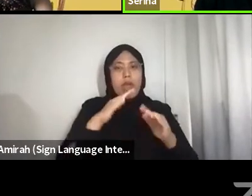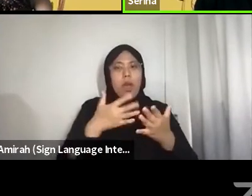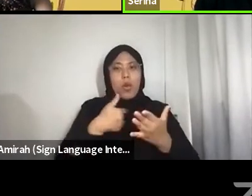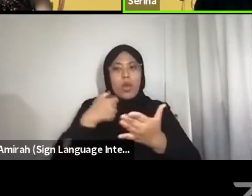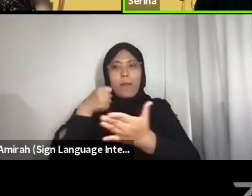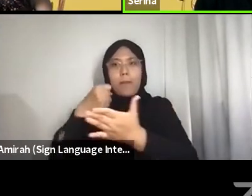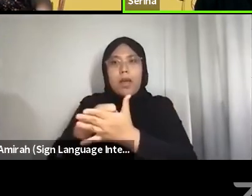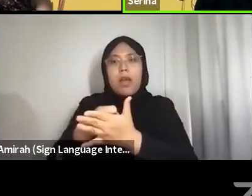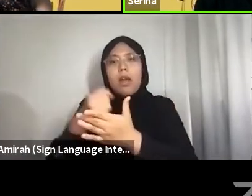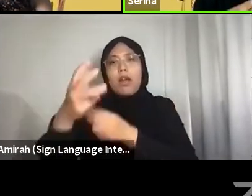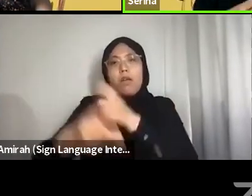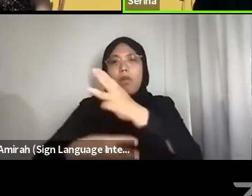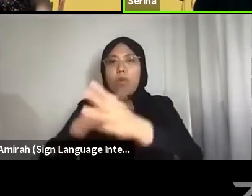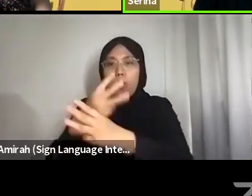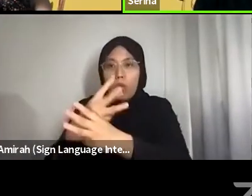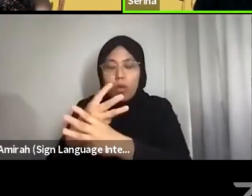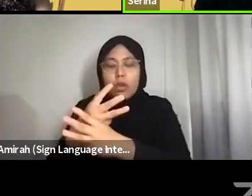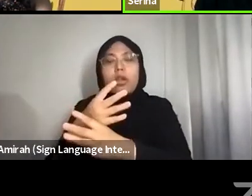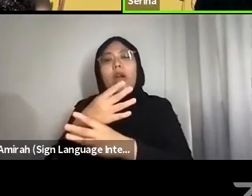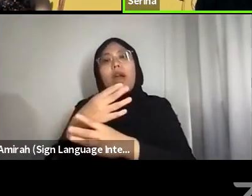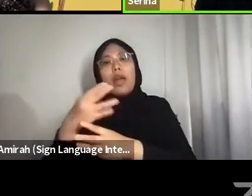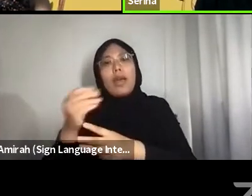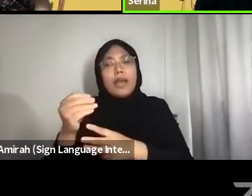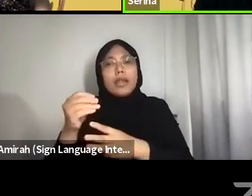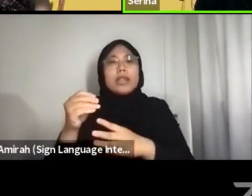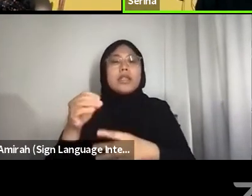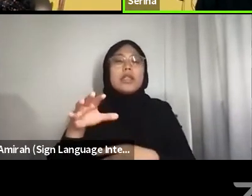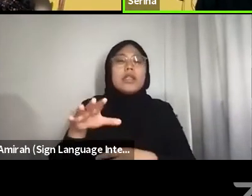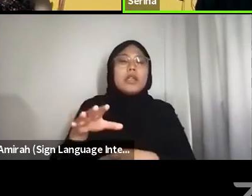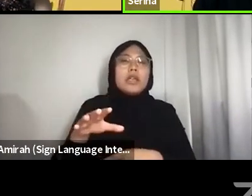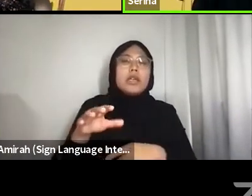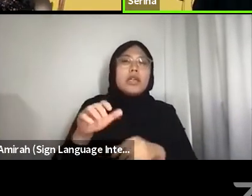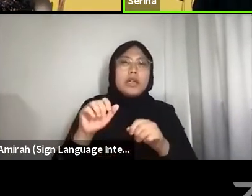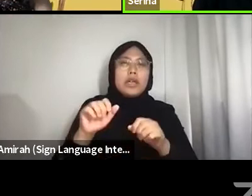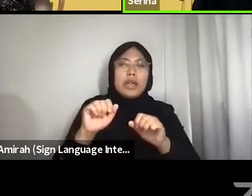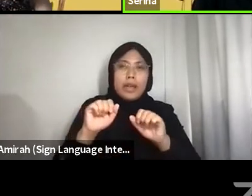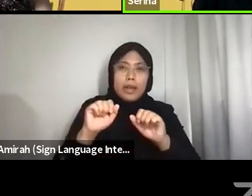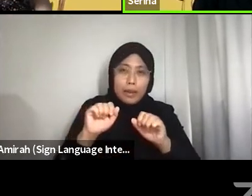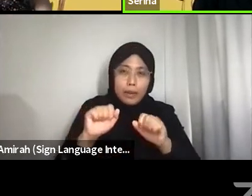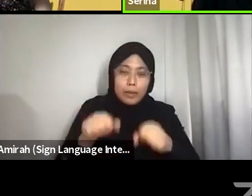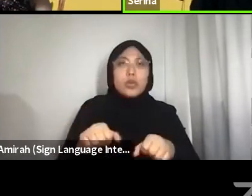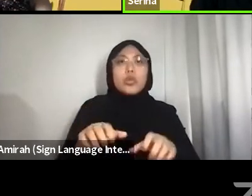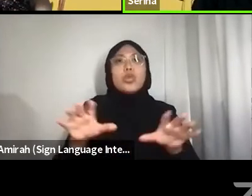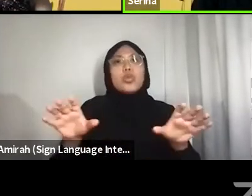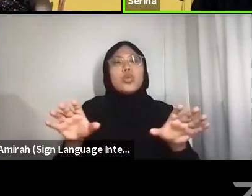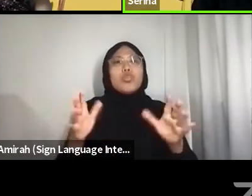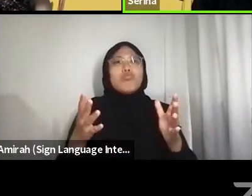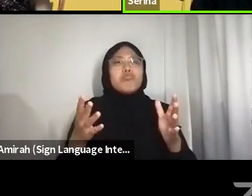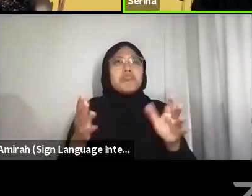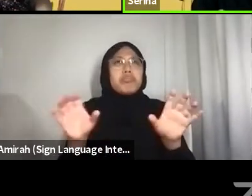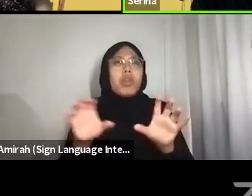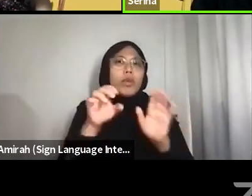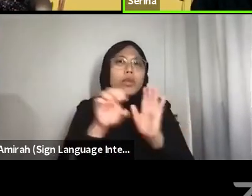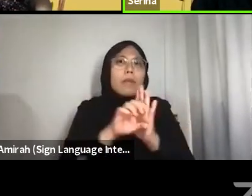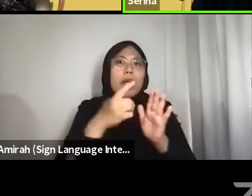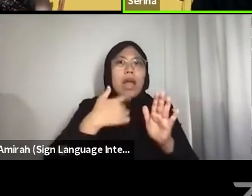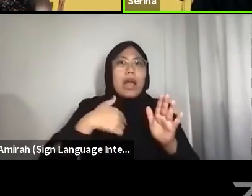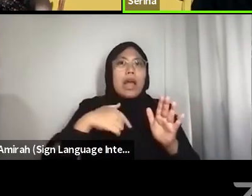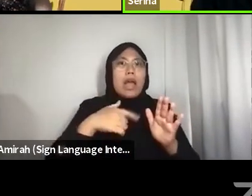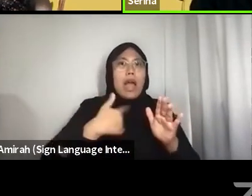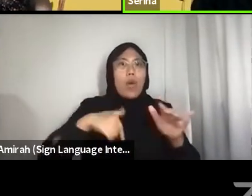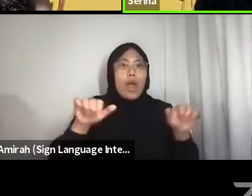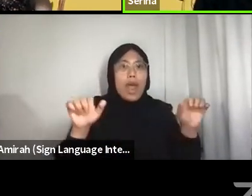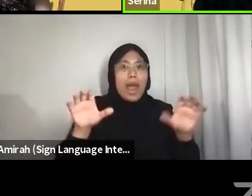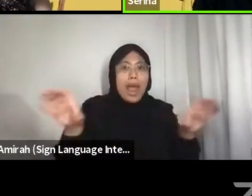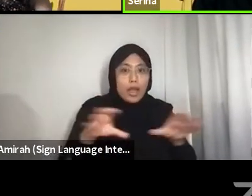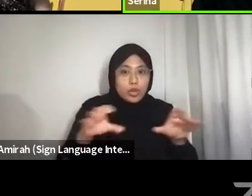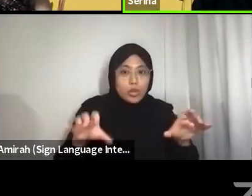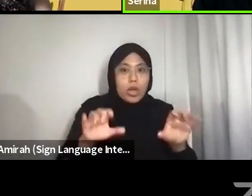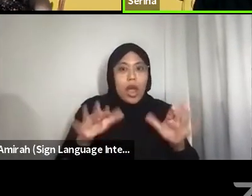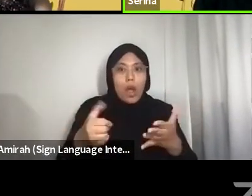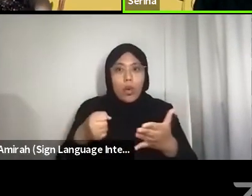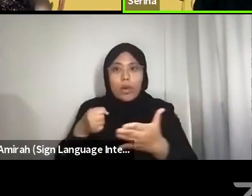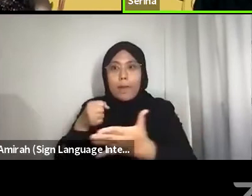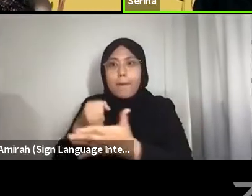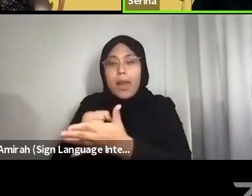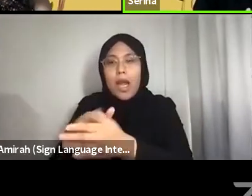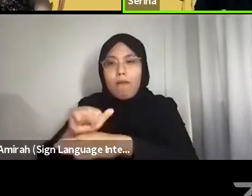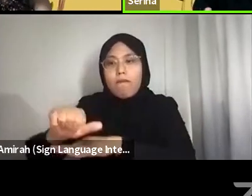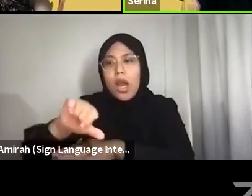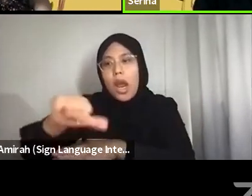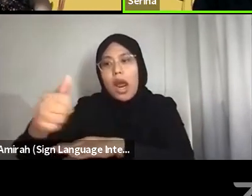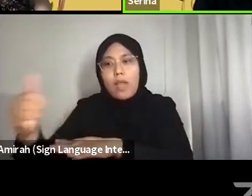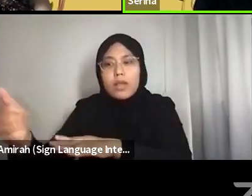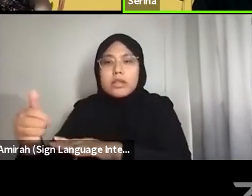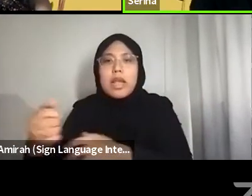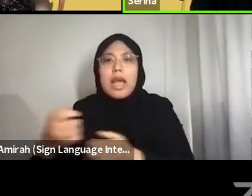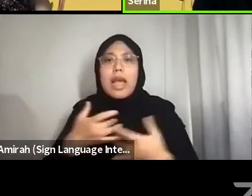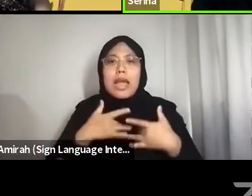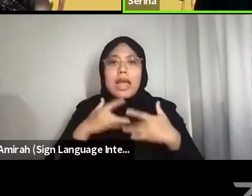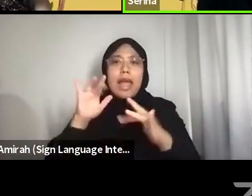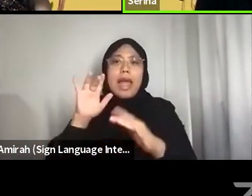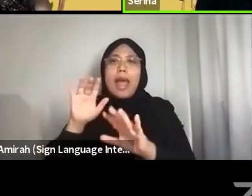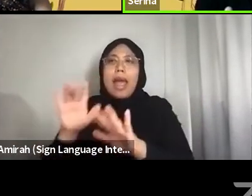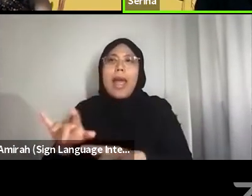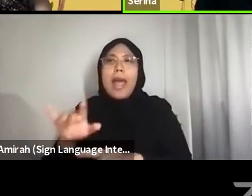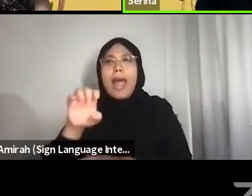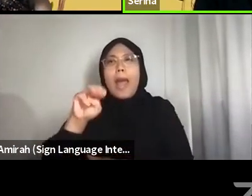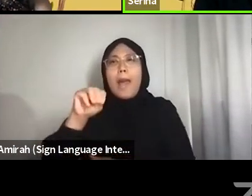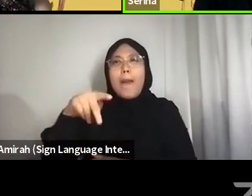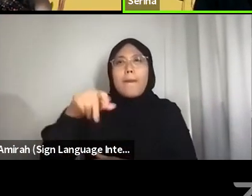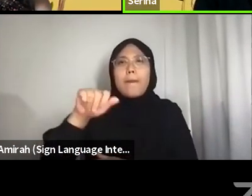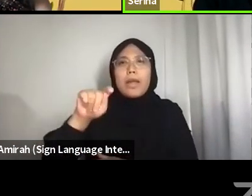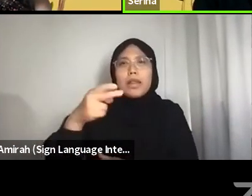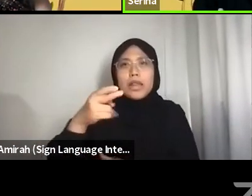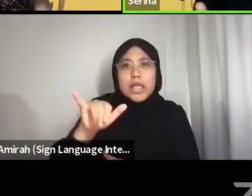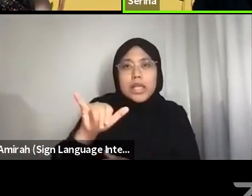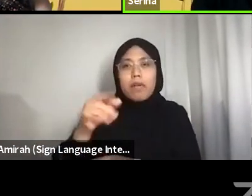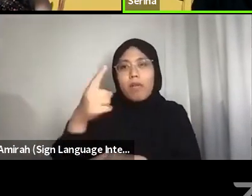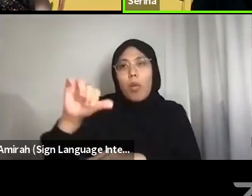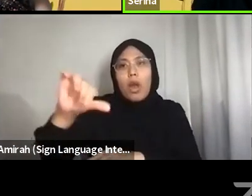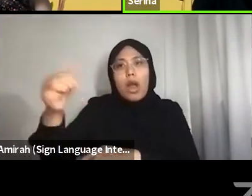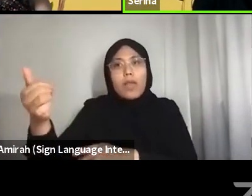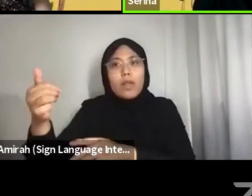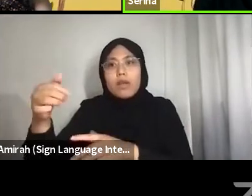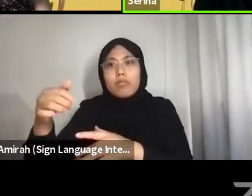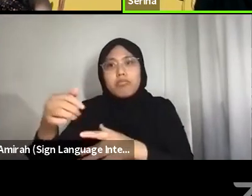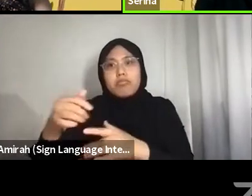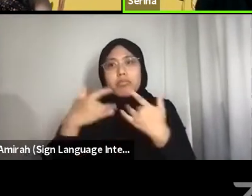and taking that step to act because of the impacts that our actions will have on others. So it is the empathy towards other beings, not just humans but also towards animals or plants.